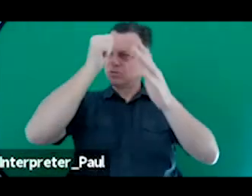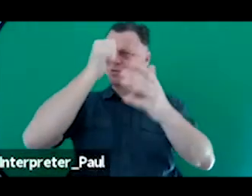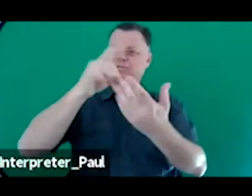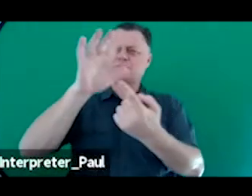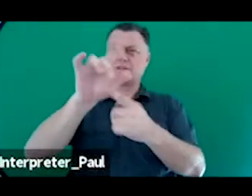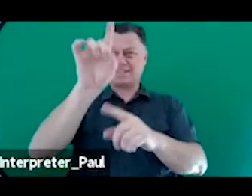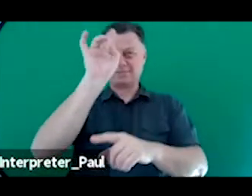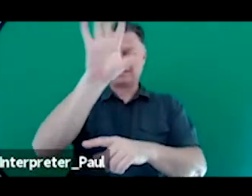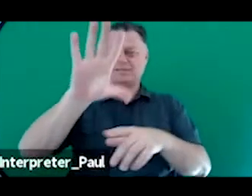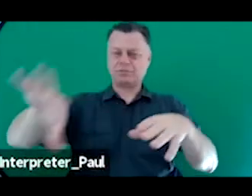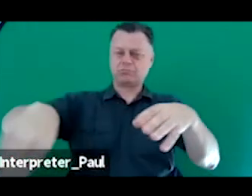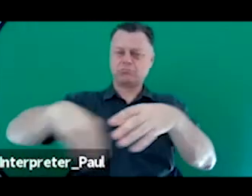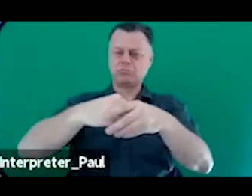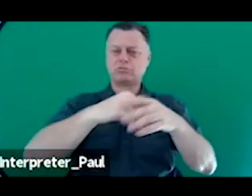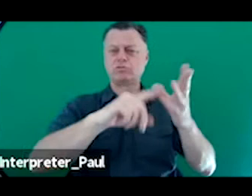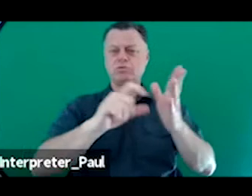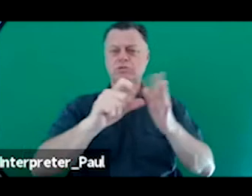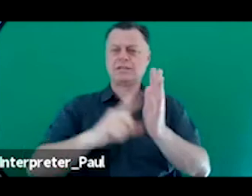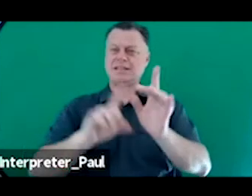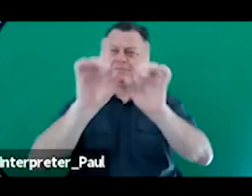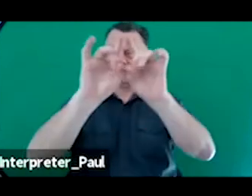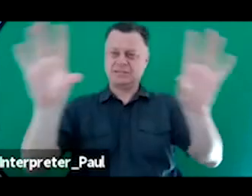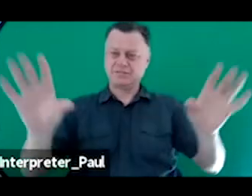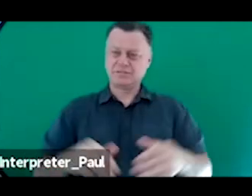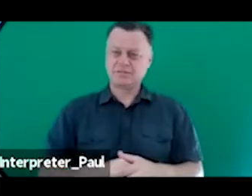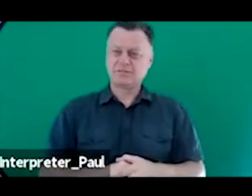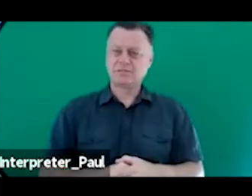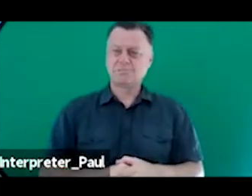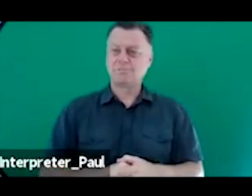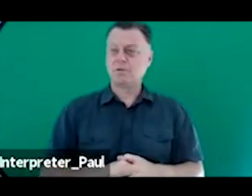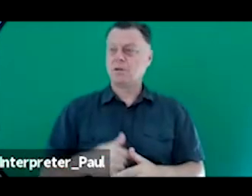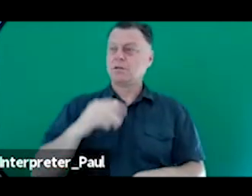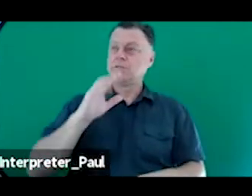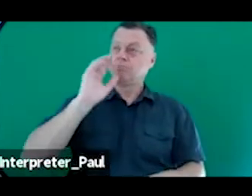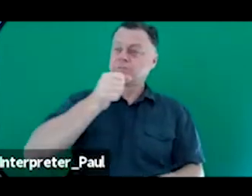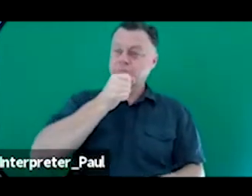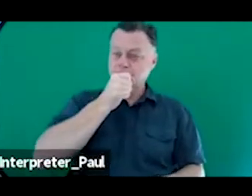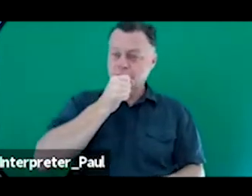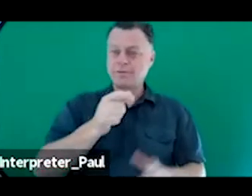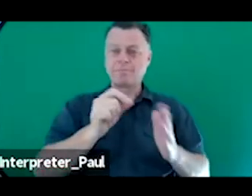inclusive or universal design by always using the microphone. Describing PowerPoint slides,